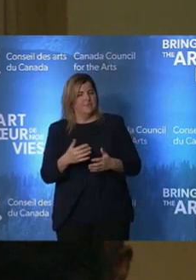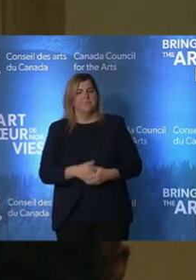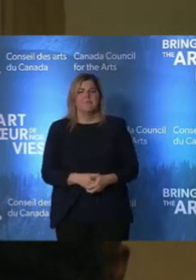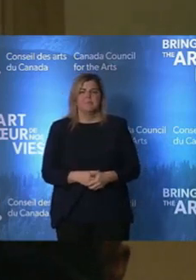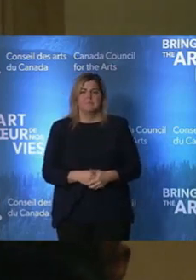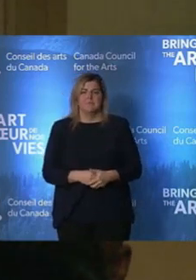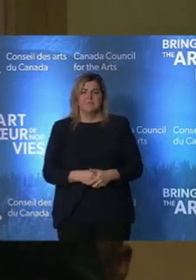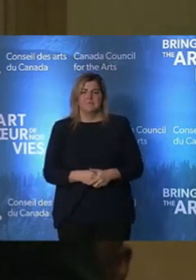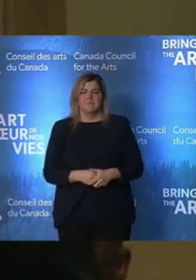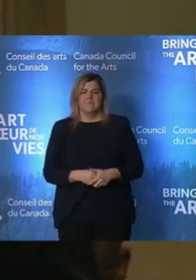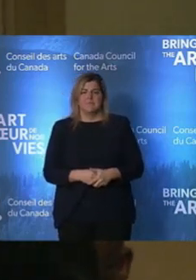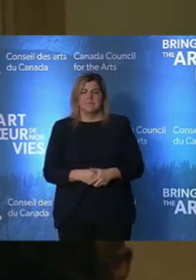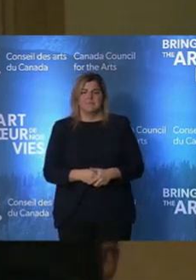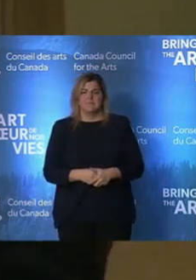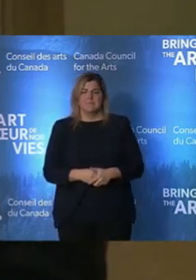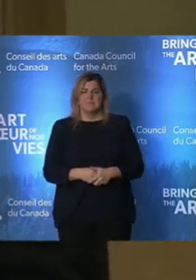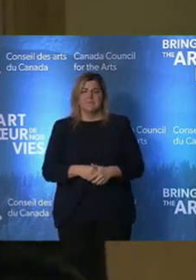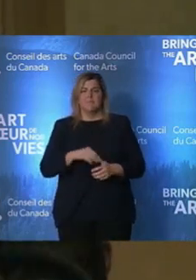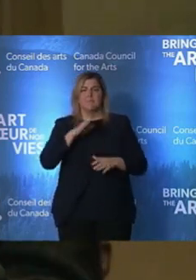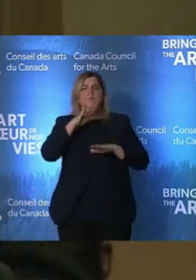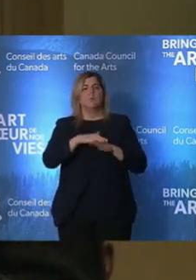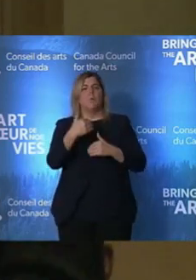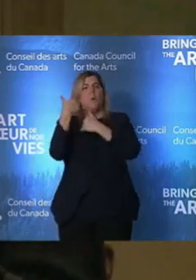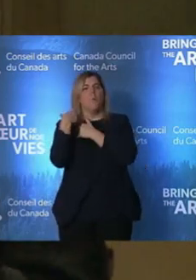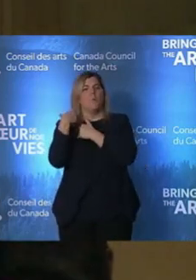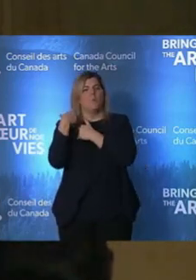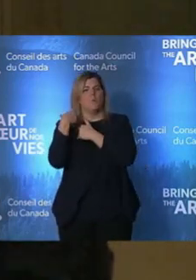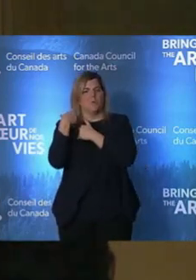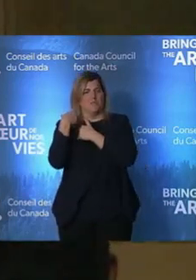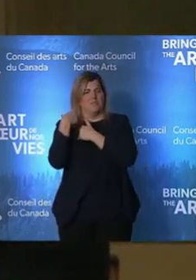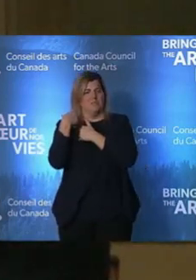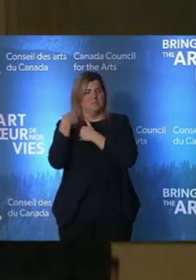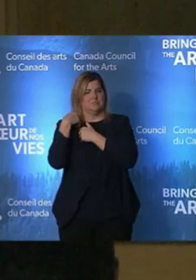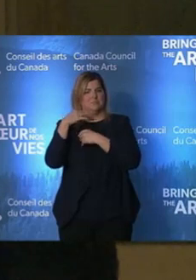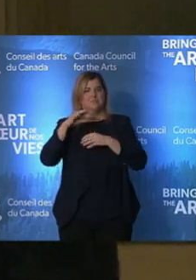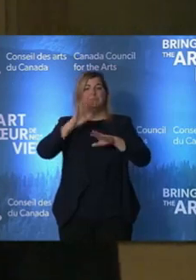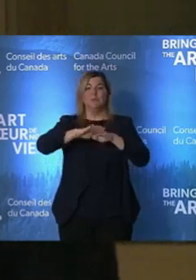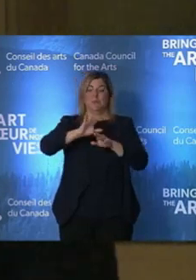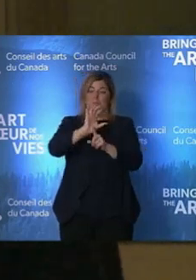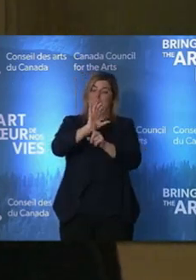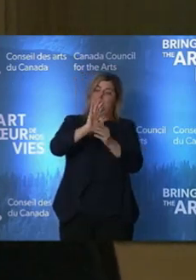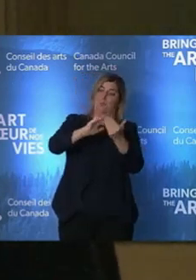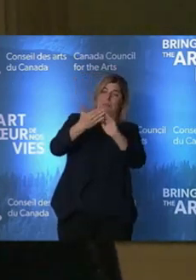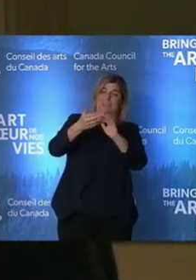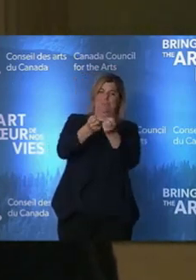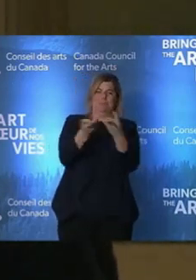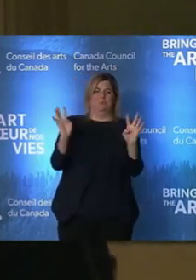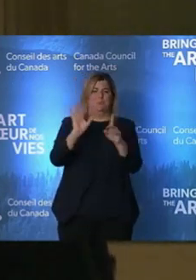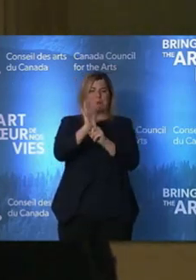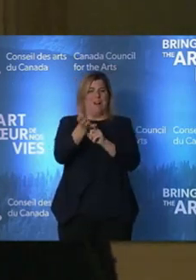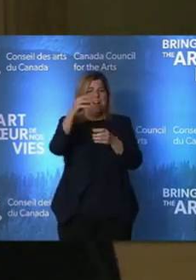funding from the Canada Council. I am the representative of an organization that publishes books.